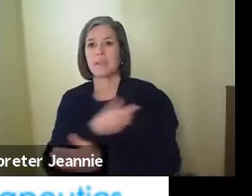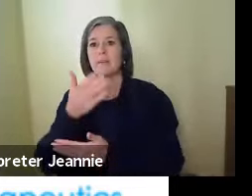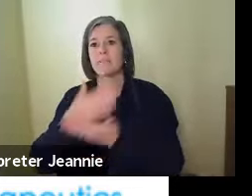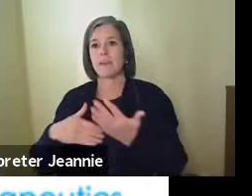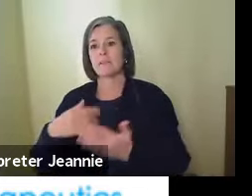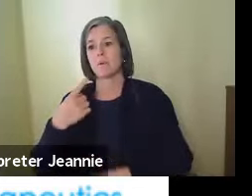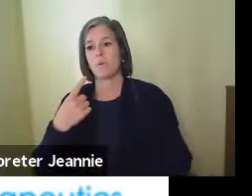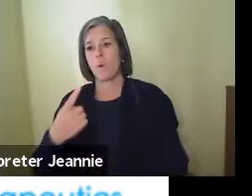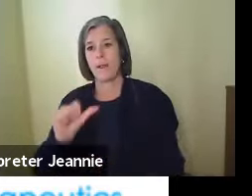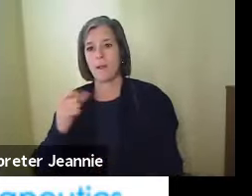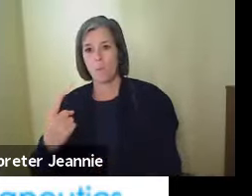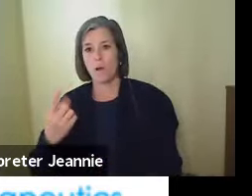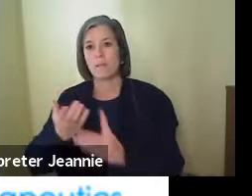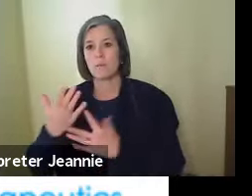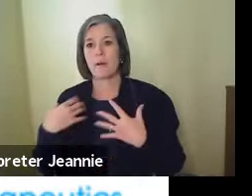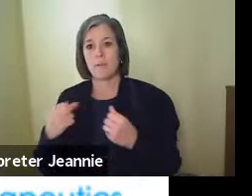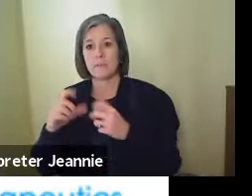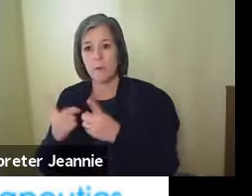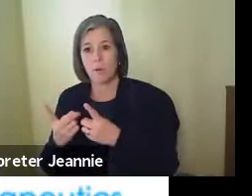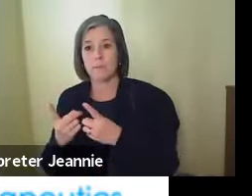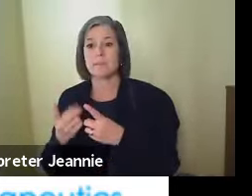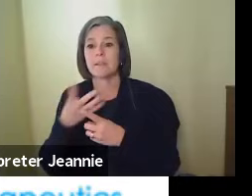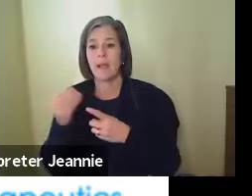through health departments and strike teams and pods points of dispensing that